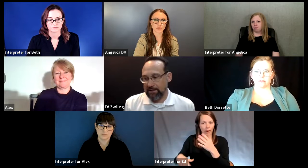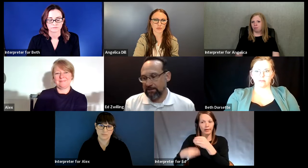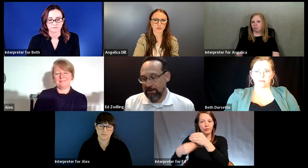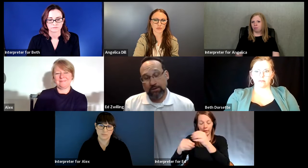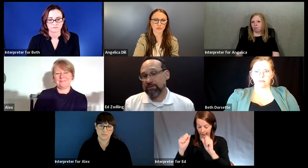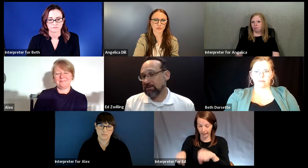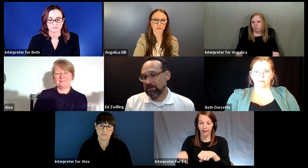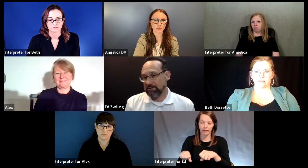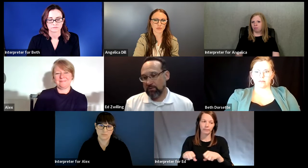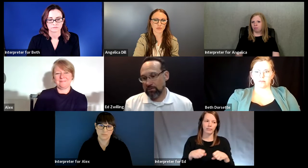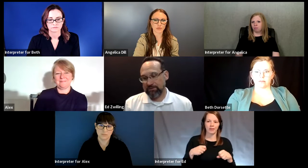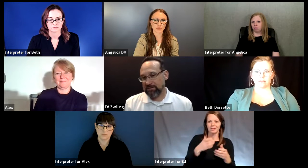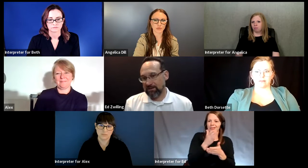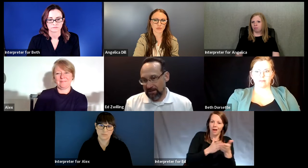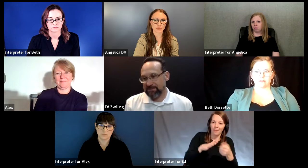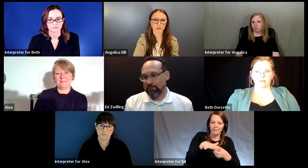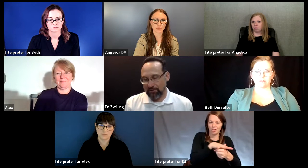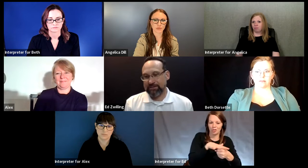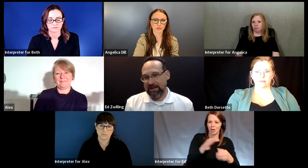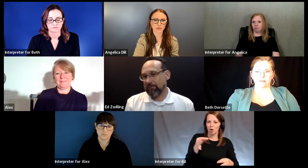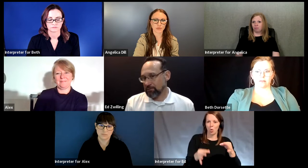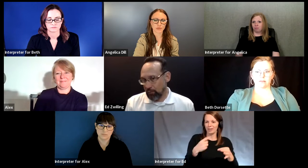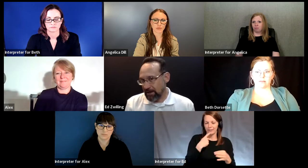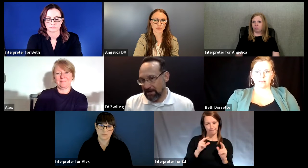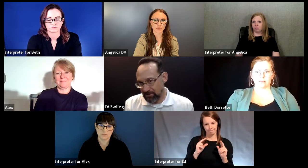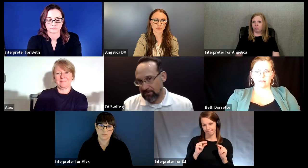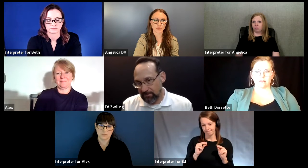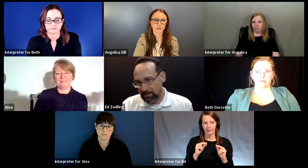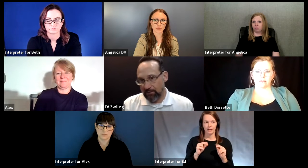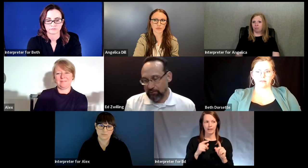But in our jurisdiction, the courts have said, unless it results in an adverse work action,